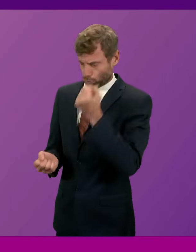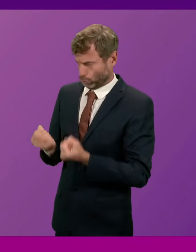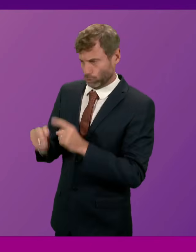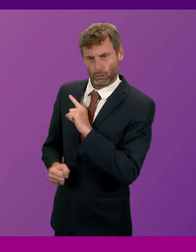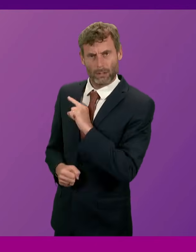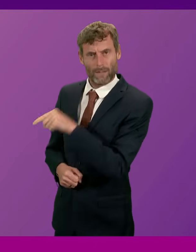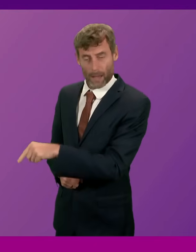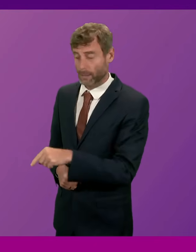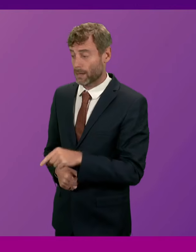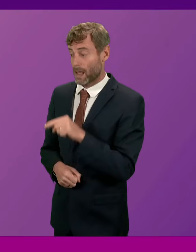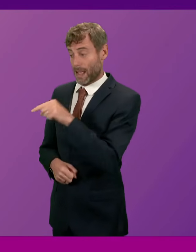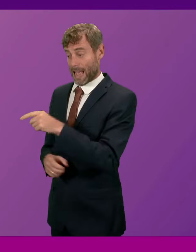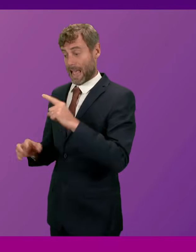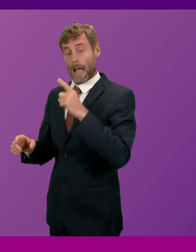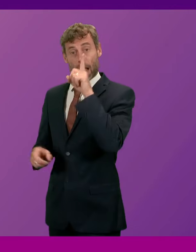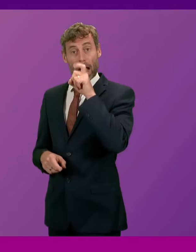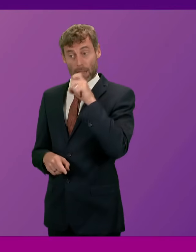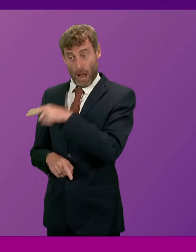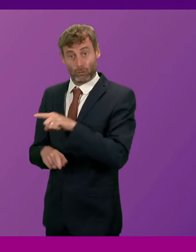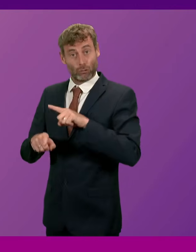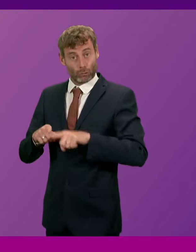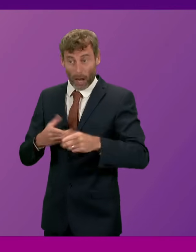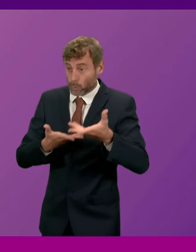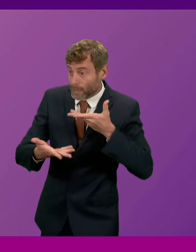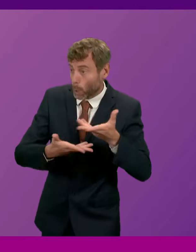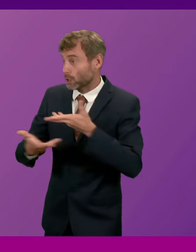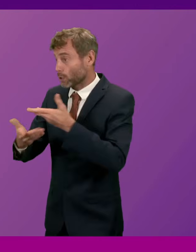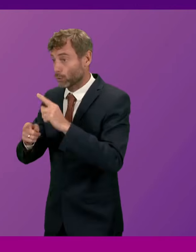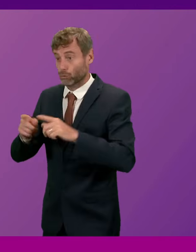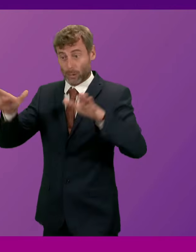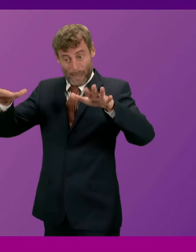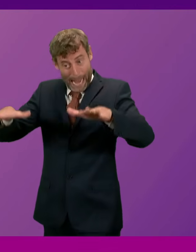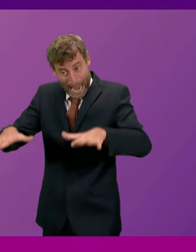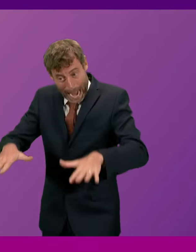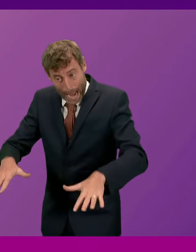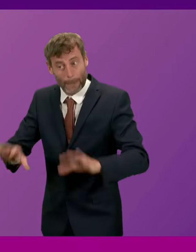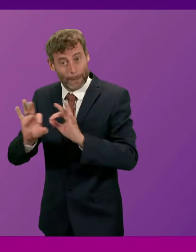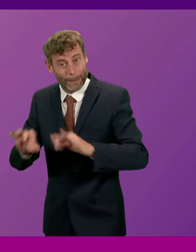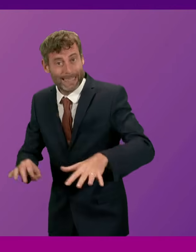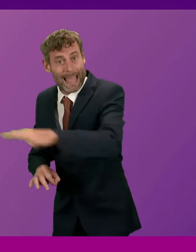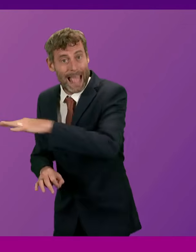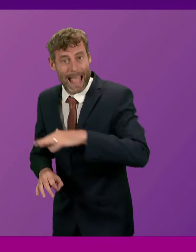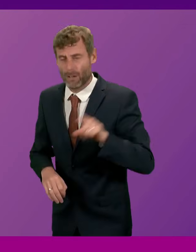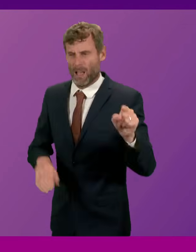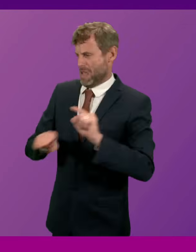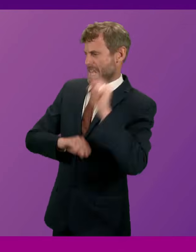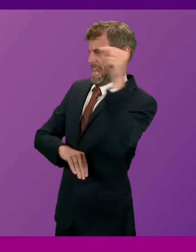middle east. The attack on Qatar was intended to undermine the very peace process that we all